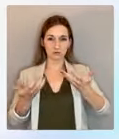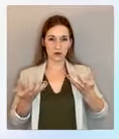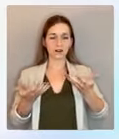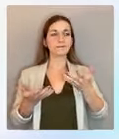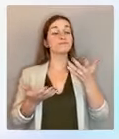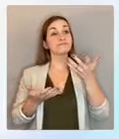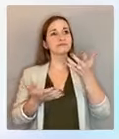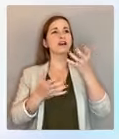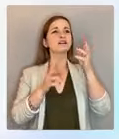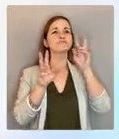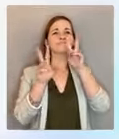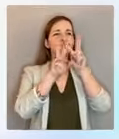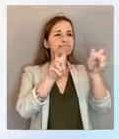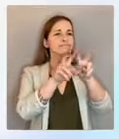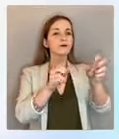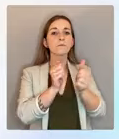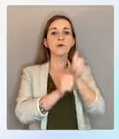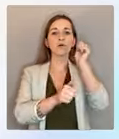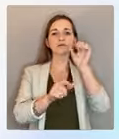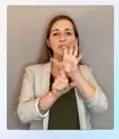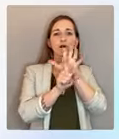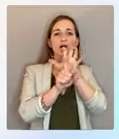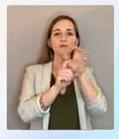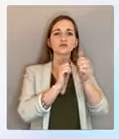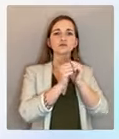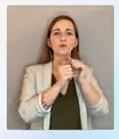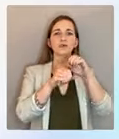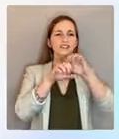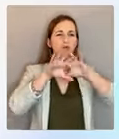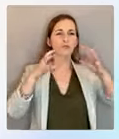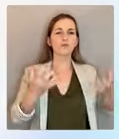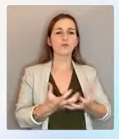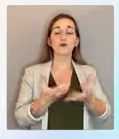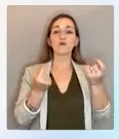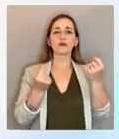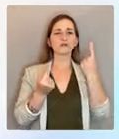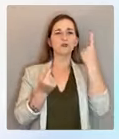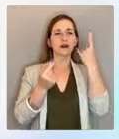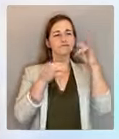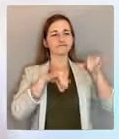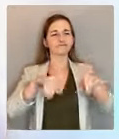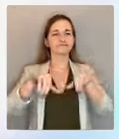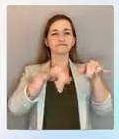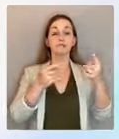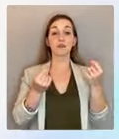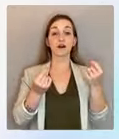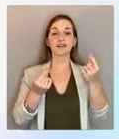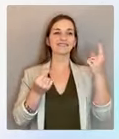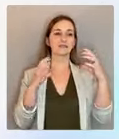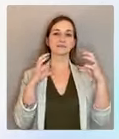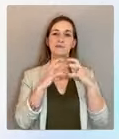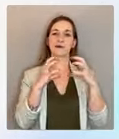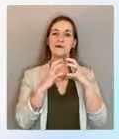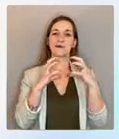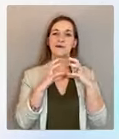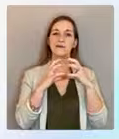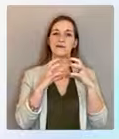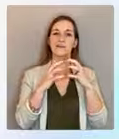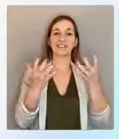When I look at the most popular sports in the world, like what is something that they all have in common? And the first thing that comes to mind is a ball.